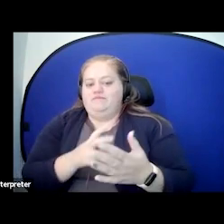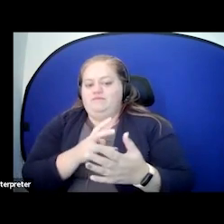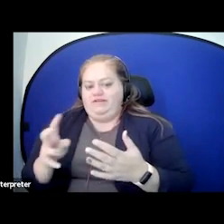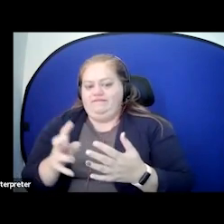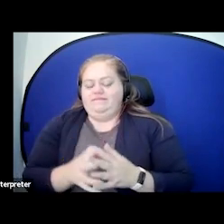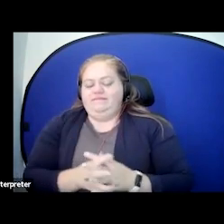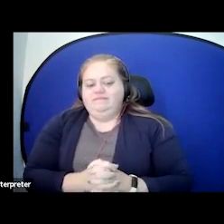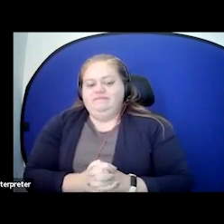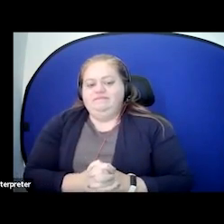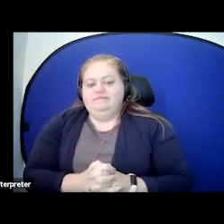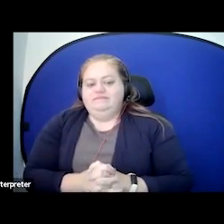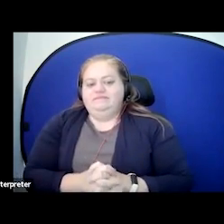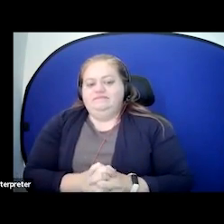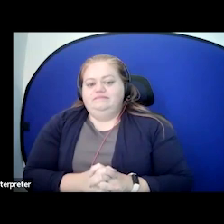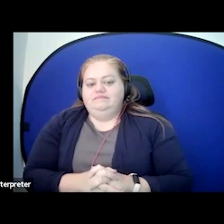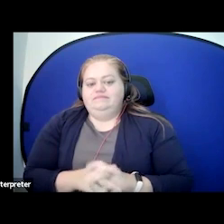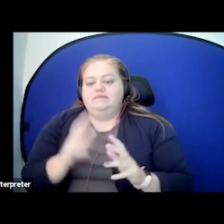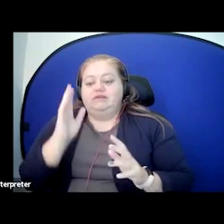And I will copy and paste the prompt.